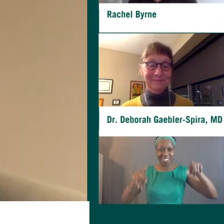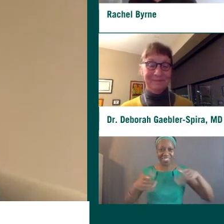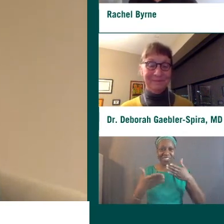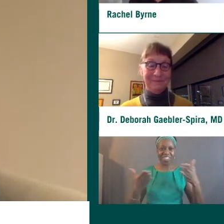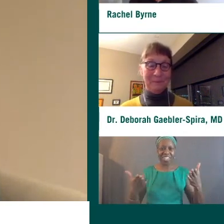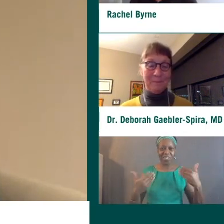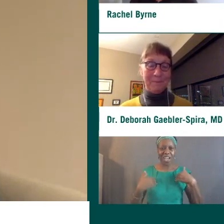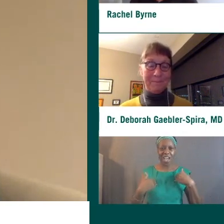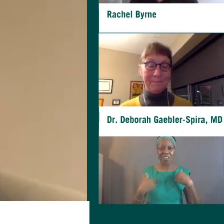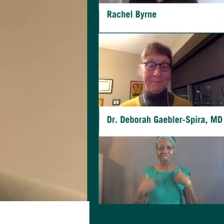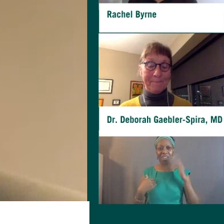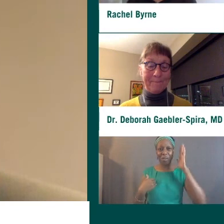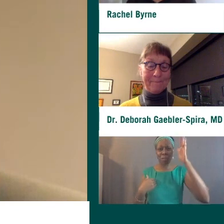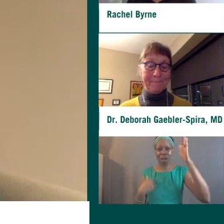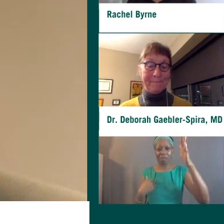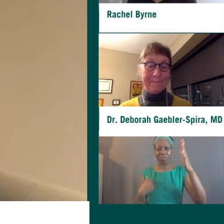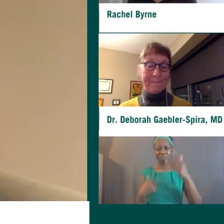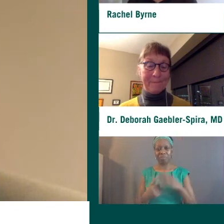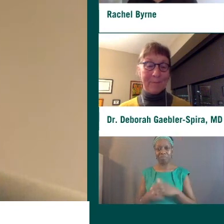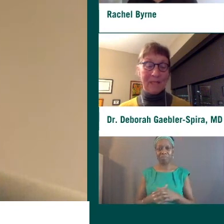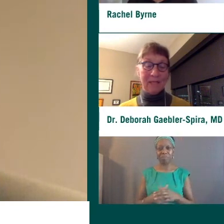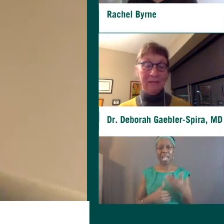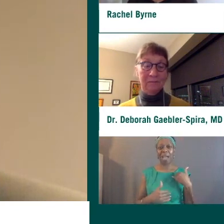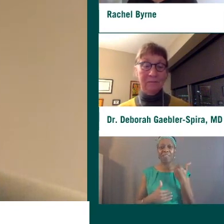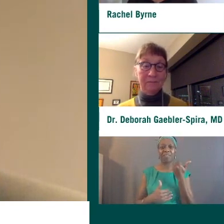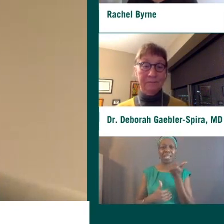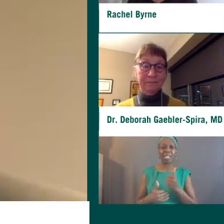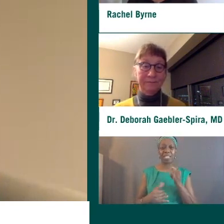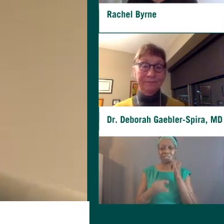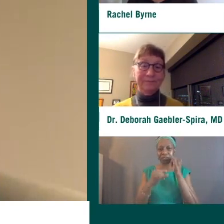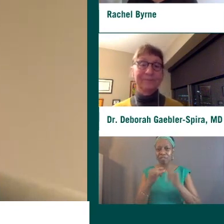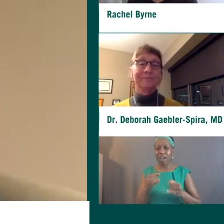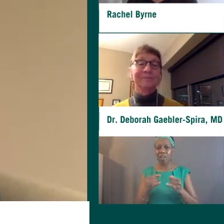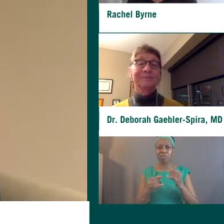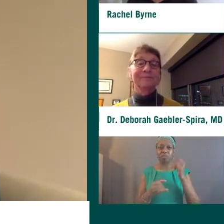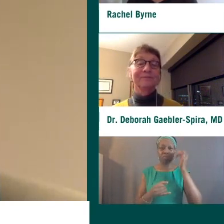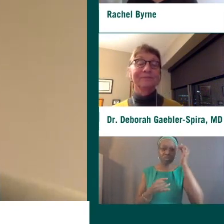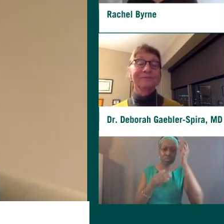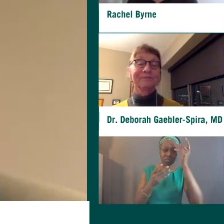But is there any sort of final thoughts that any of you have? Well, first of all, thank you